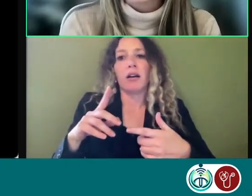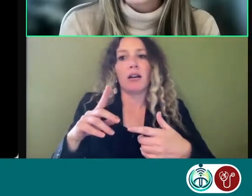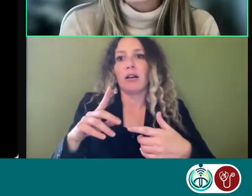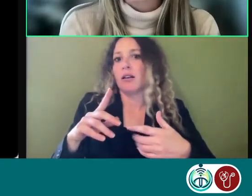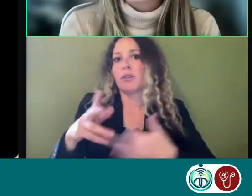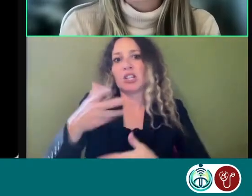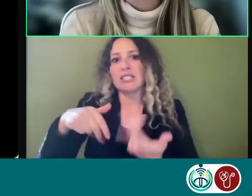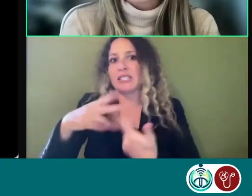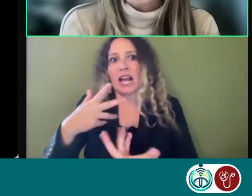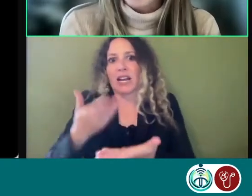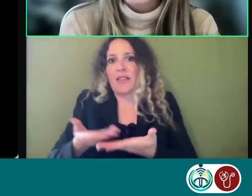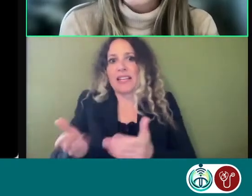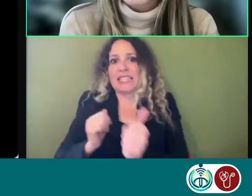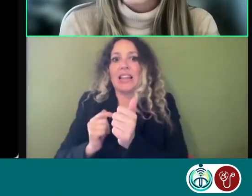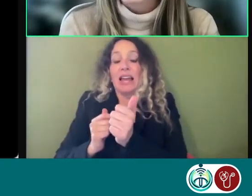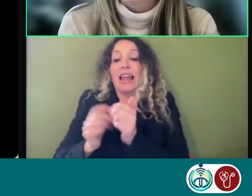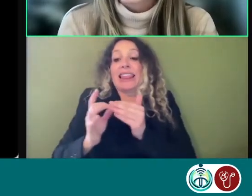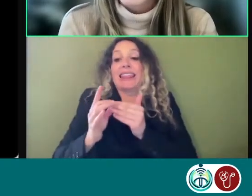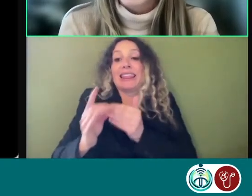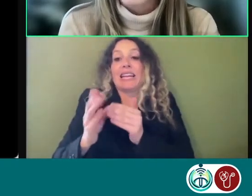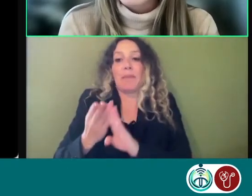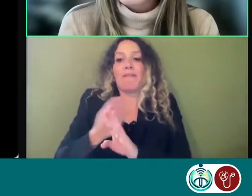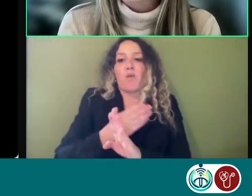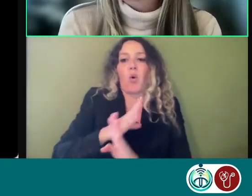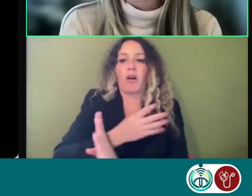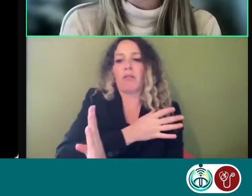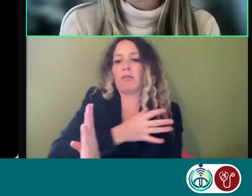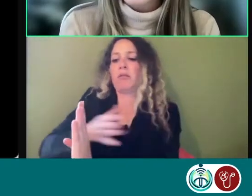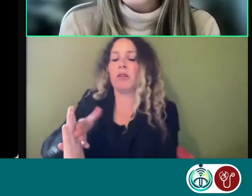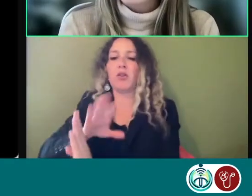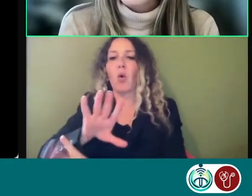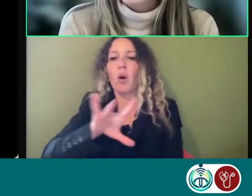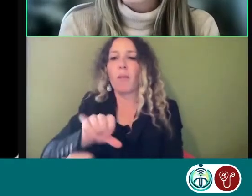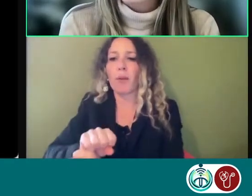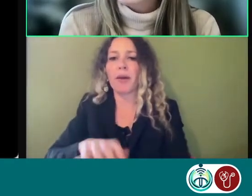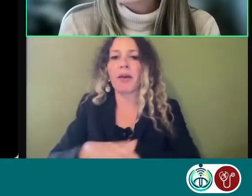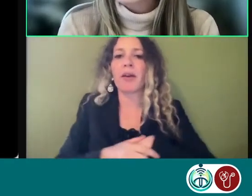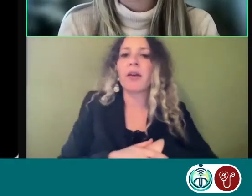patient that is blocking their access to care. There's also provider factors, the fact of